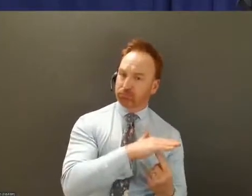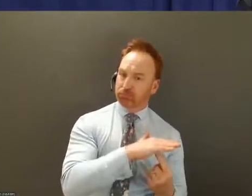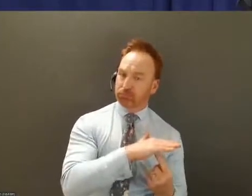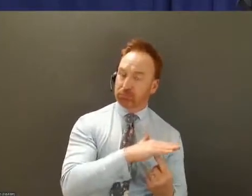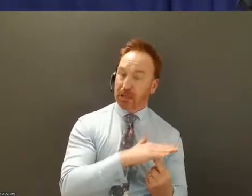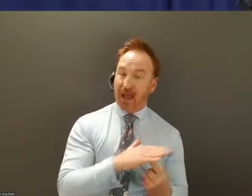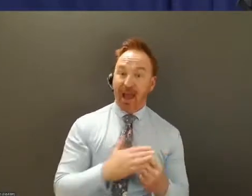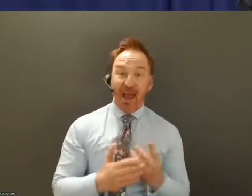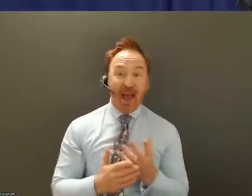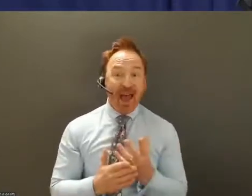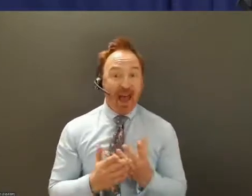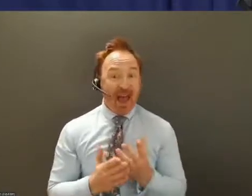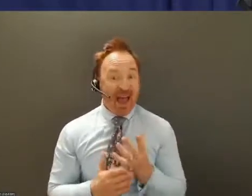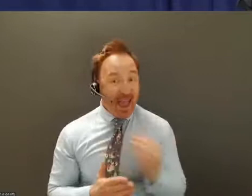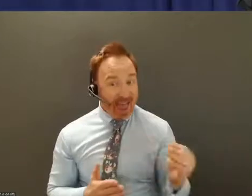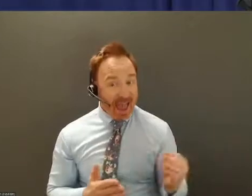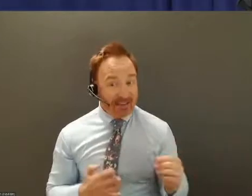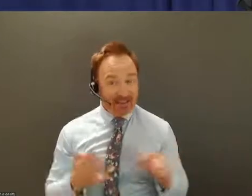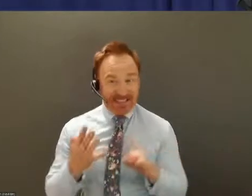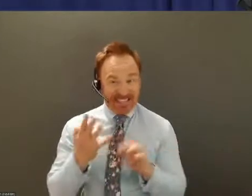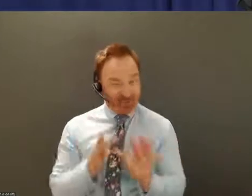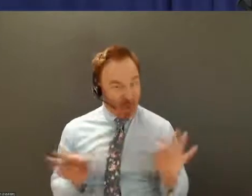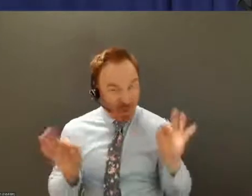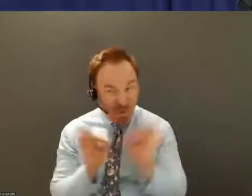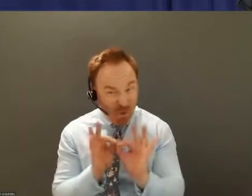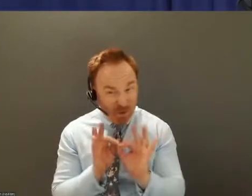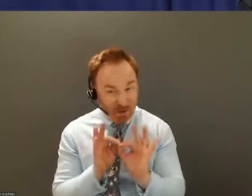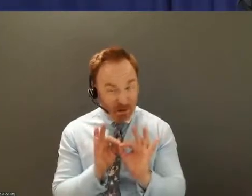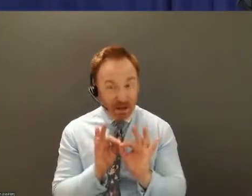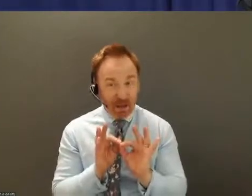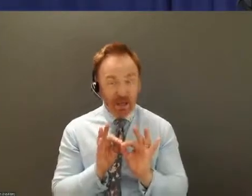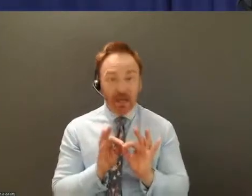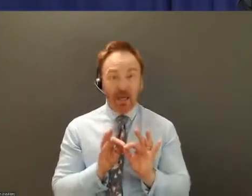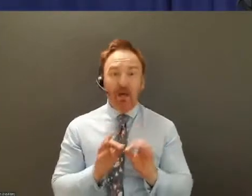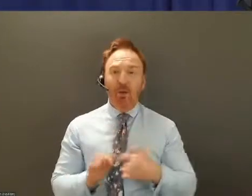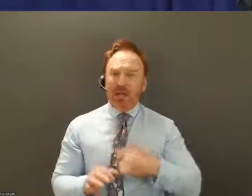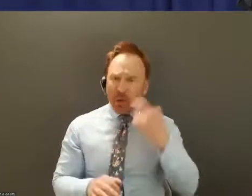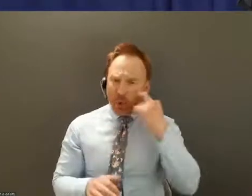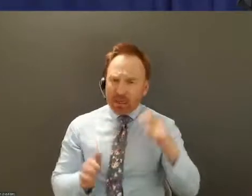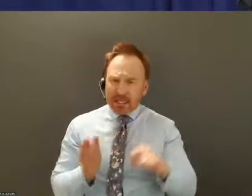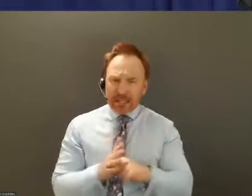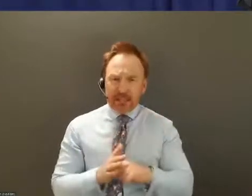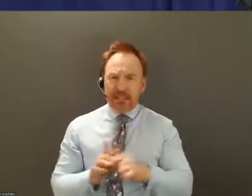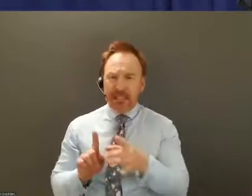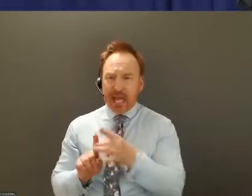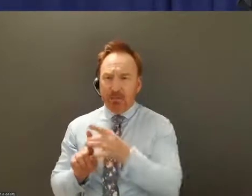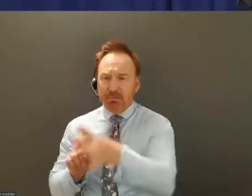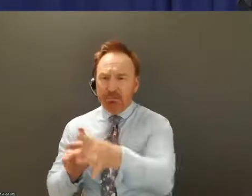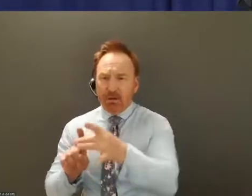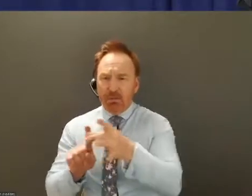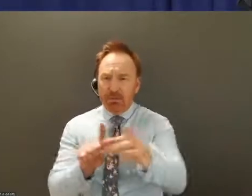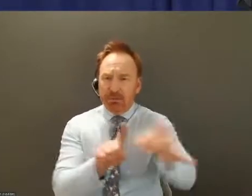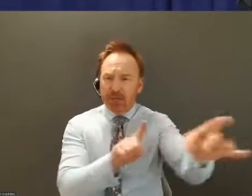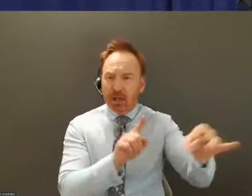alongside premeal silver and Doctor Hanley. I want to thank everyone working